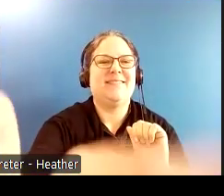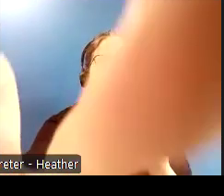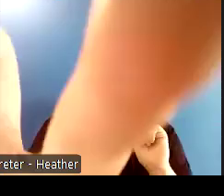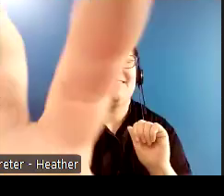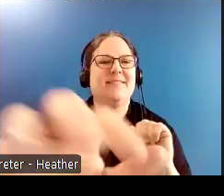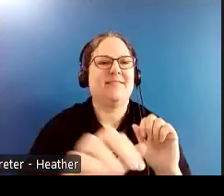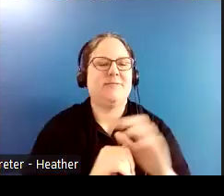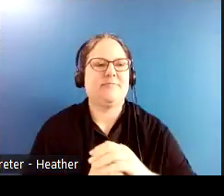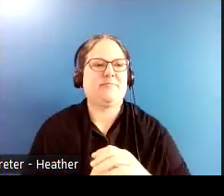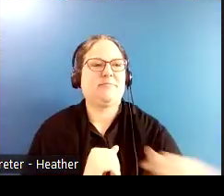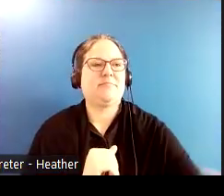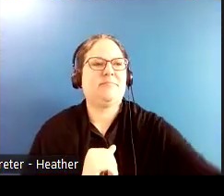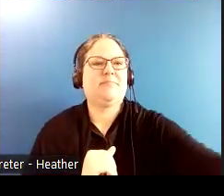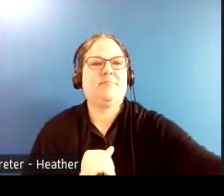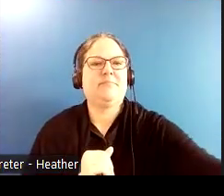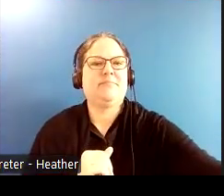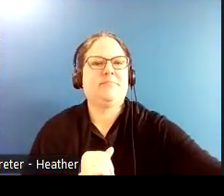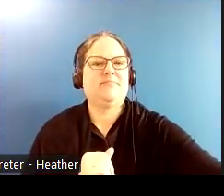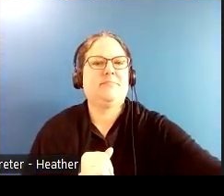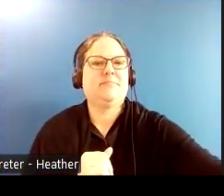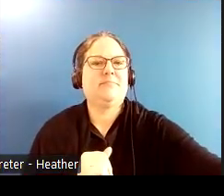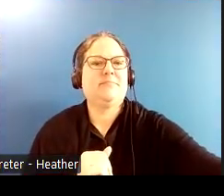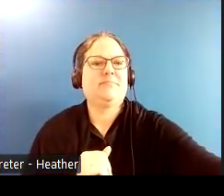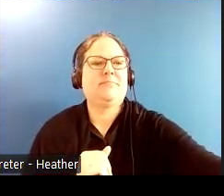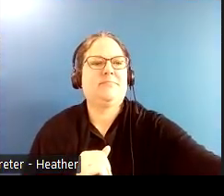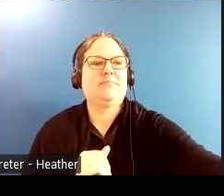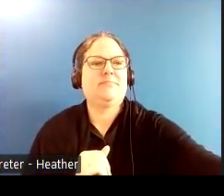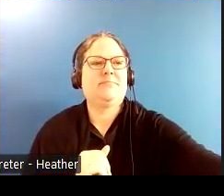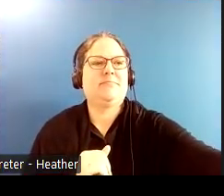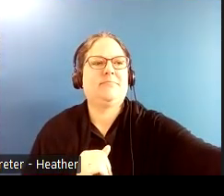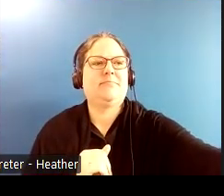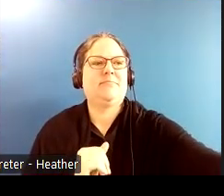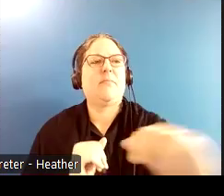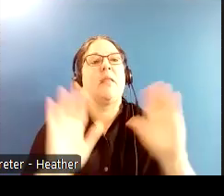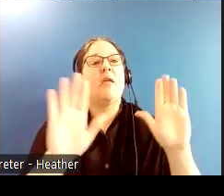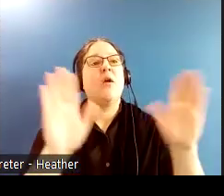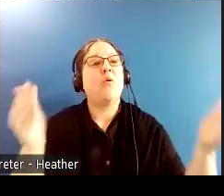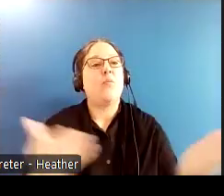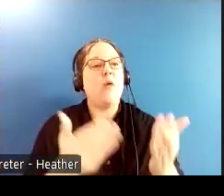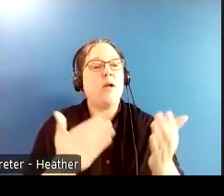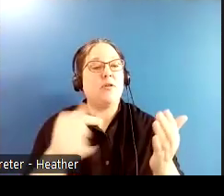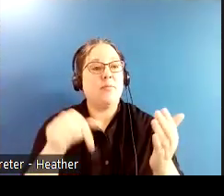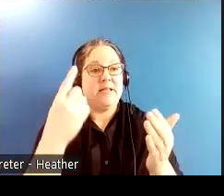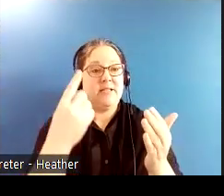So, we're going to get started. Um, welcome to this month's angle rounds. And not only is it this